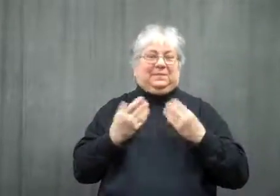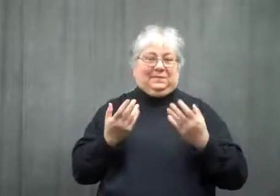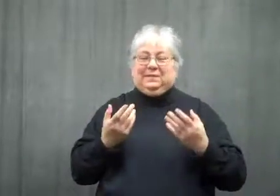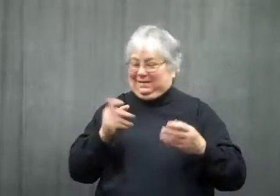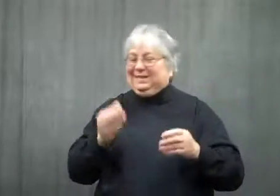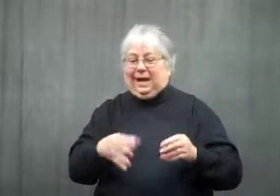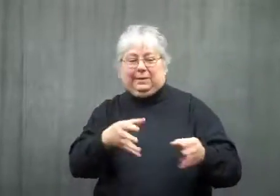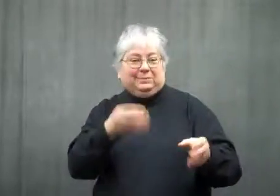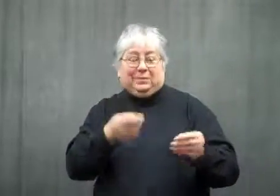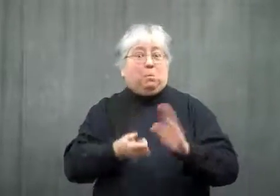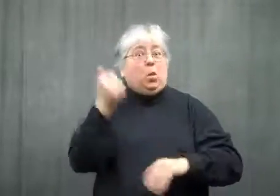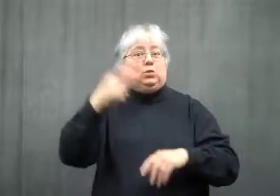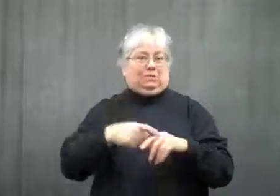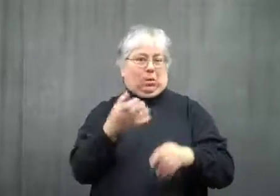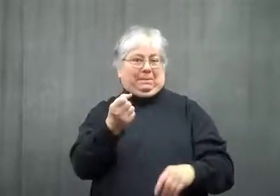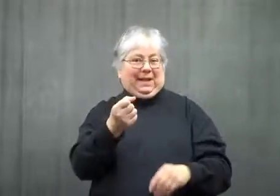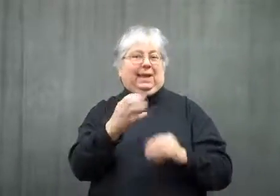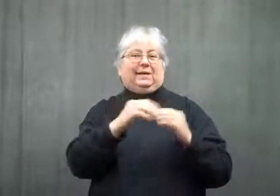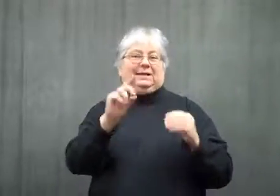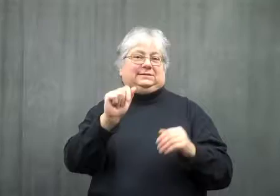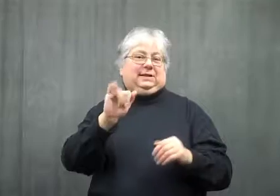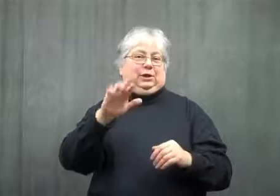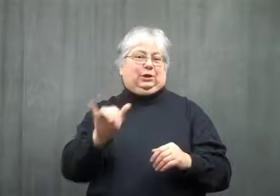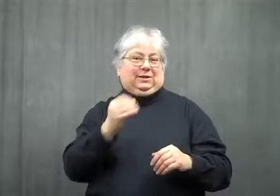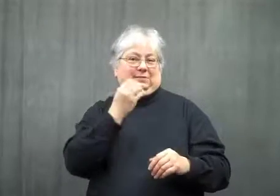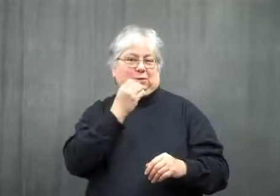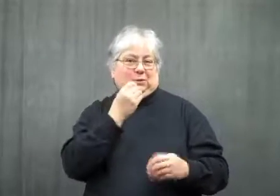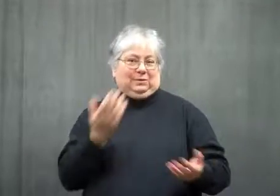It is mostly found in milk and dairy foods.